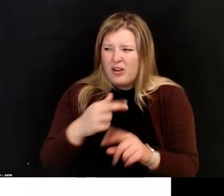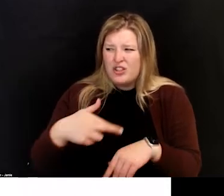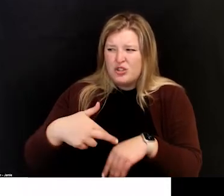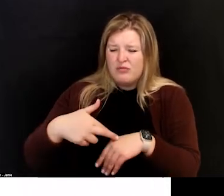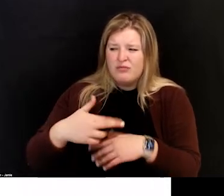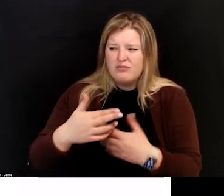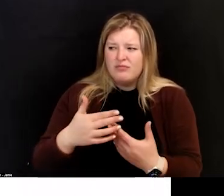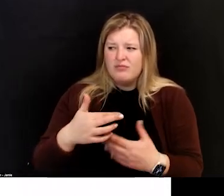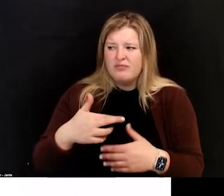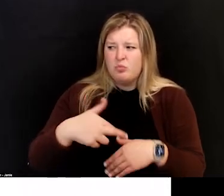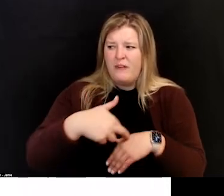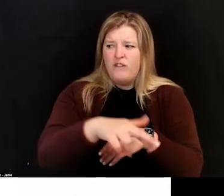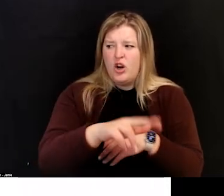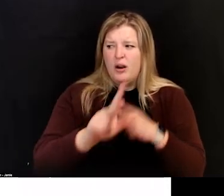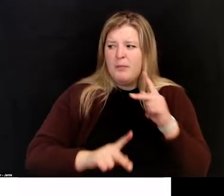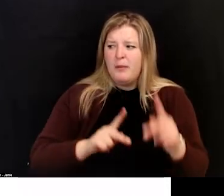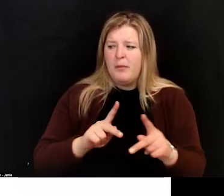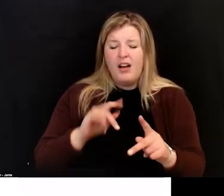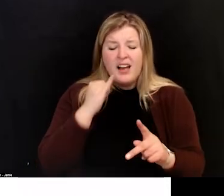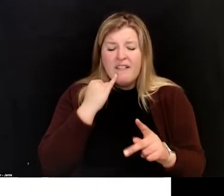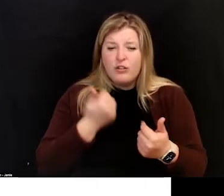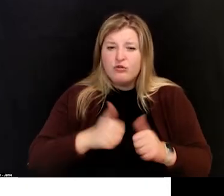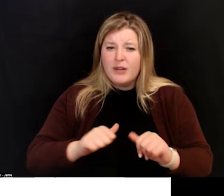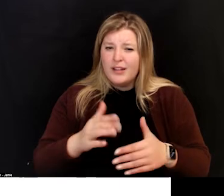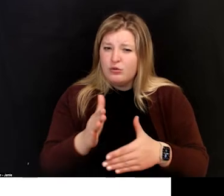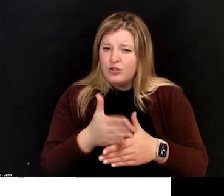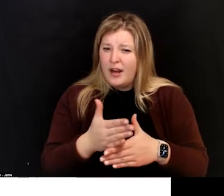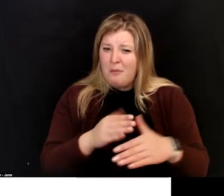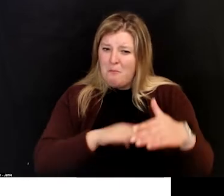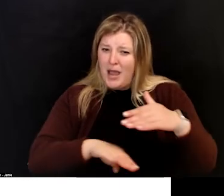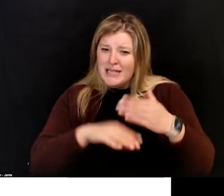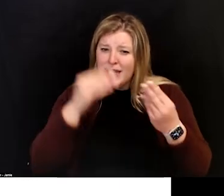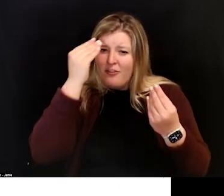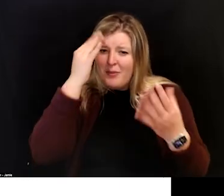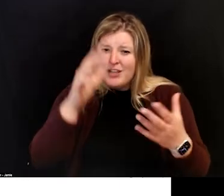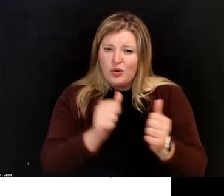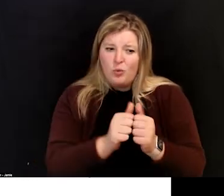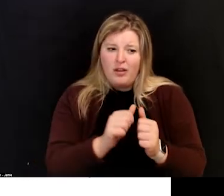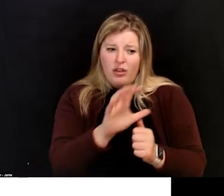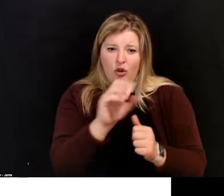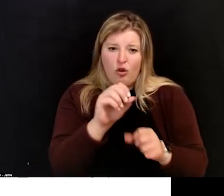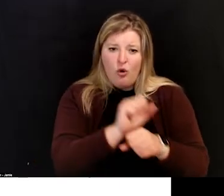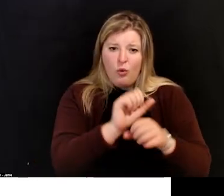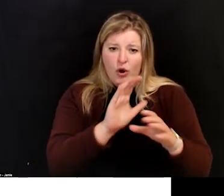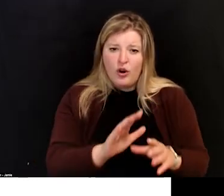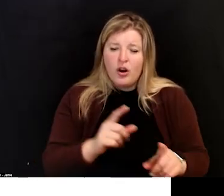when you're trying to share the basics with coworkers?" And I think you said the W3C,